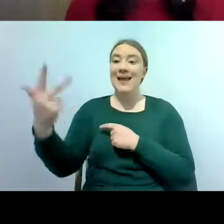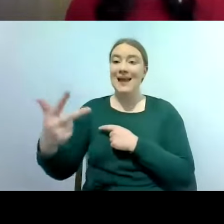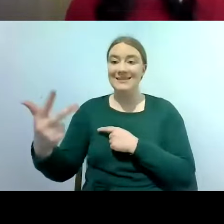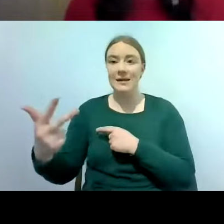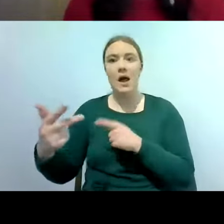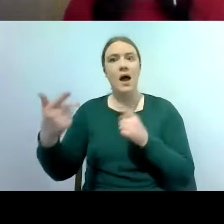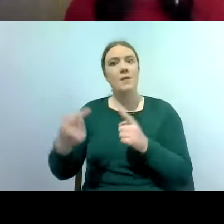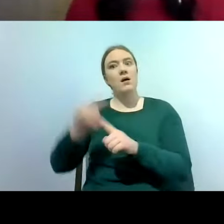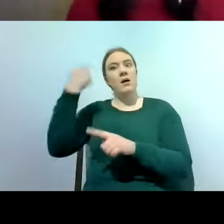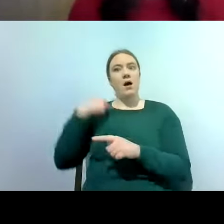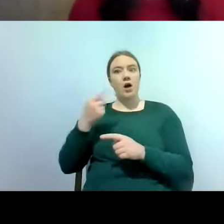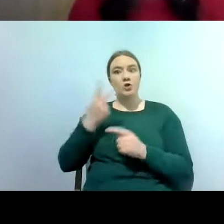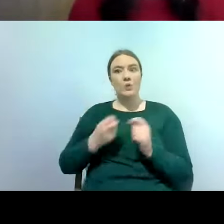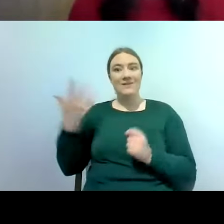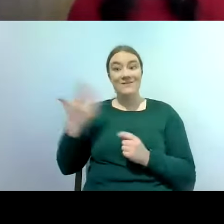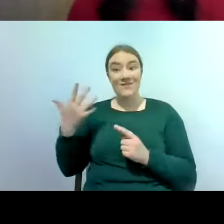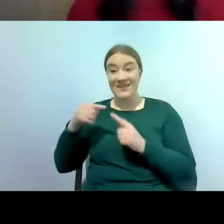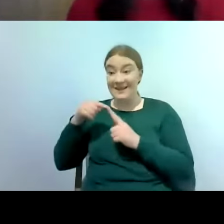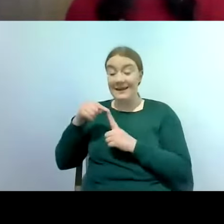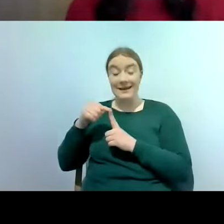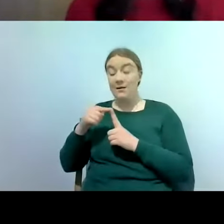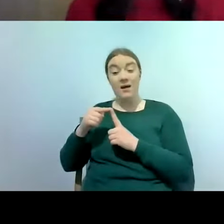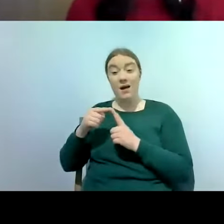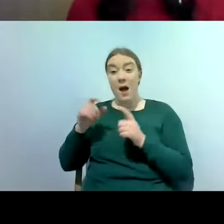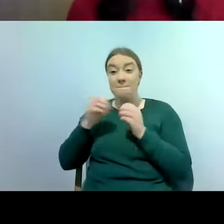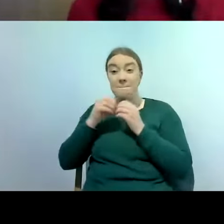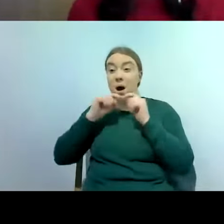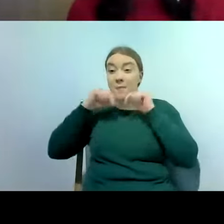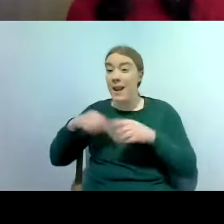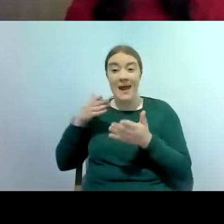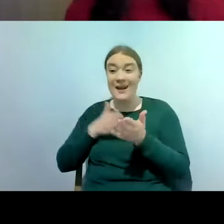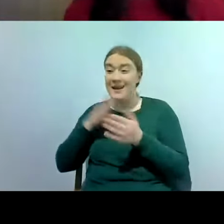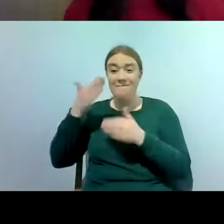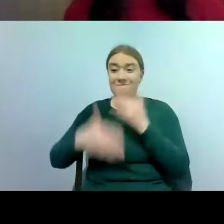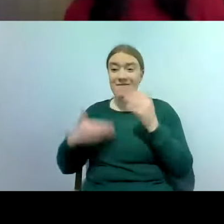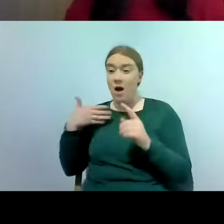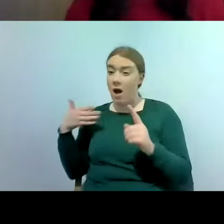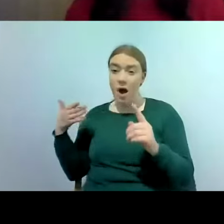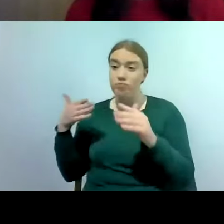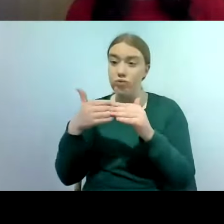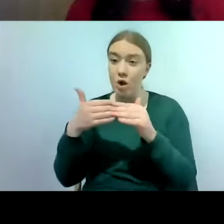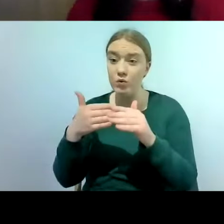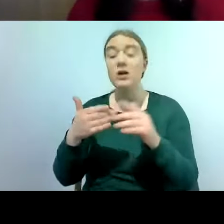diglis weir during the high flows whereas in 2018 when they did approach at high flows